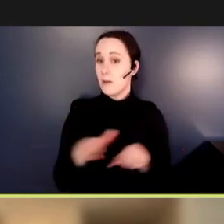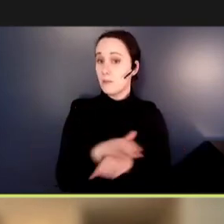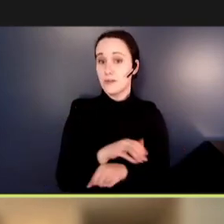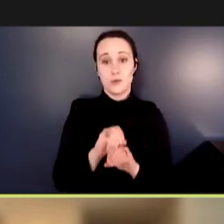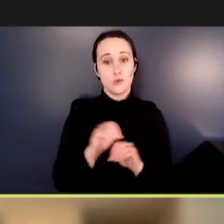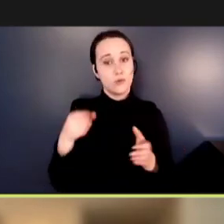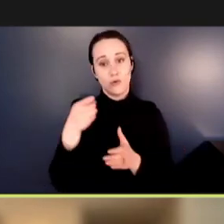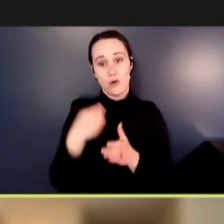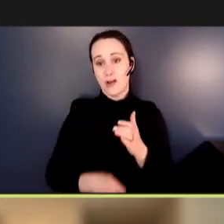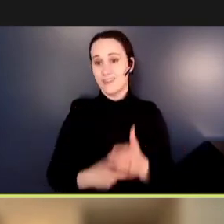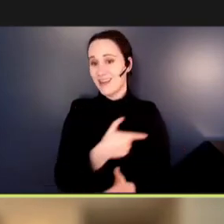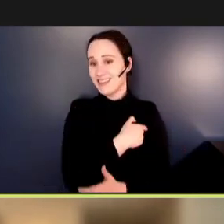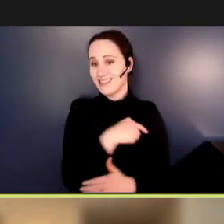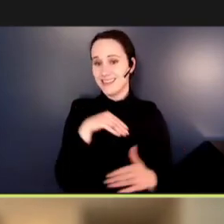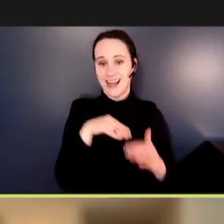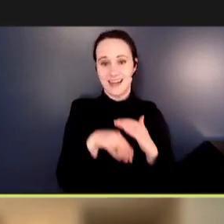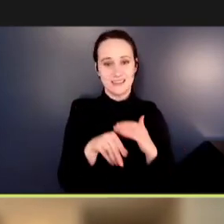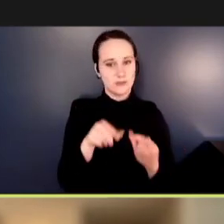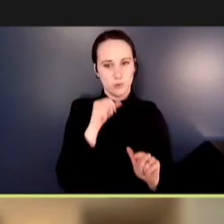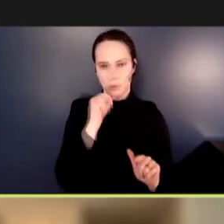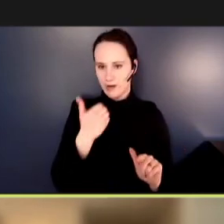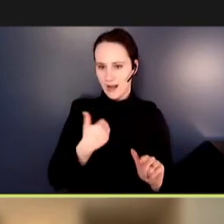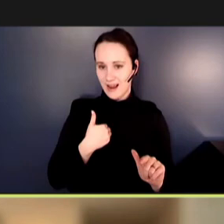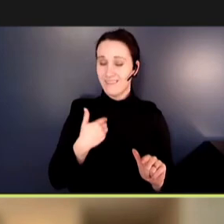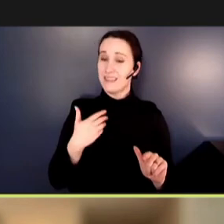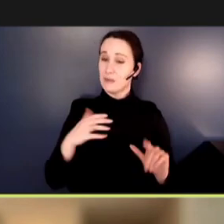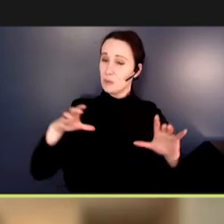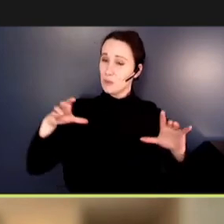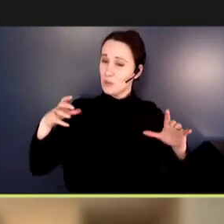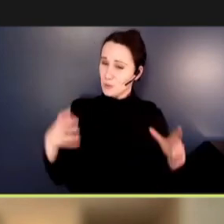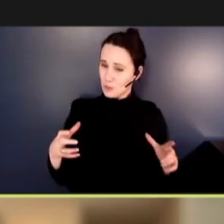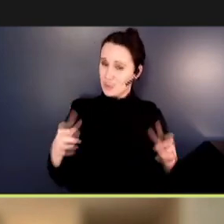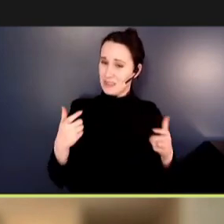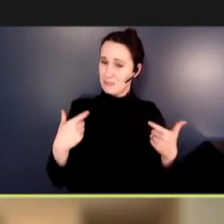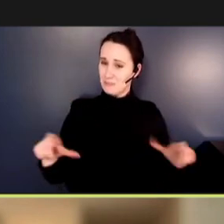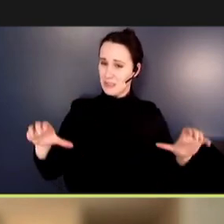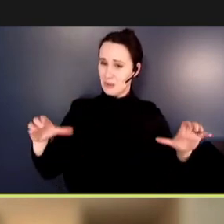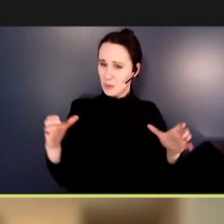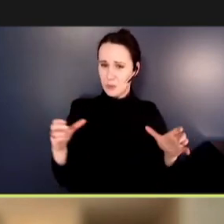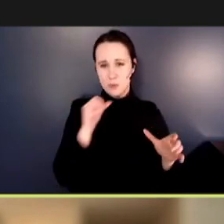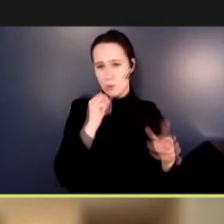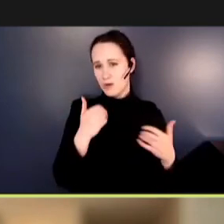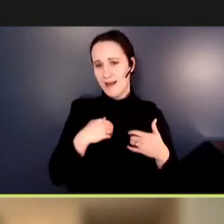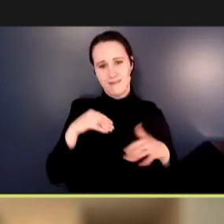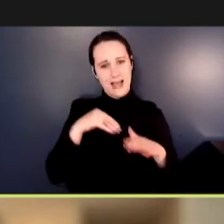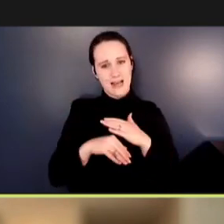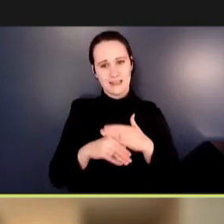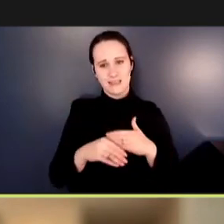access. This is a significant population who don't have access to vaccines without any cost sharing.